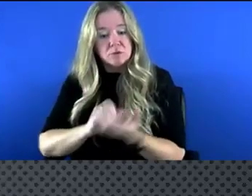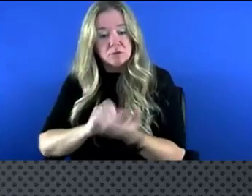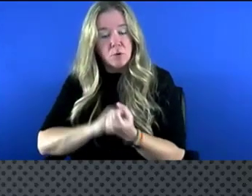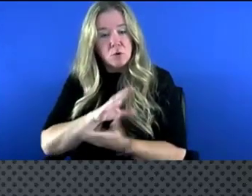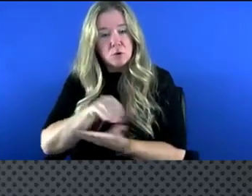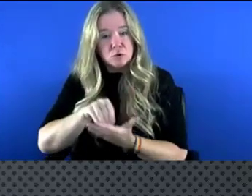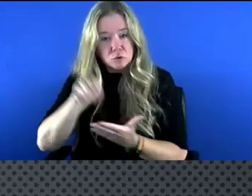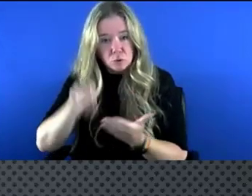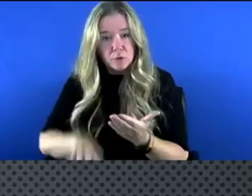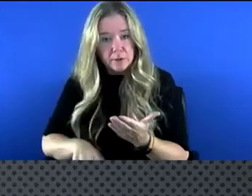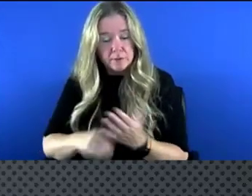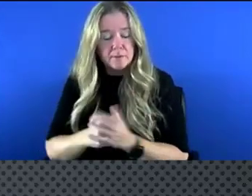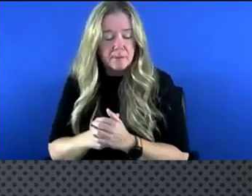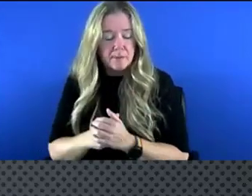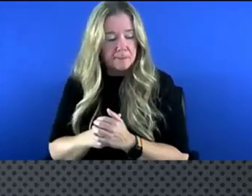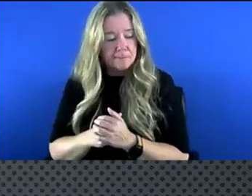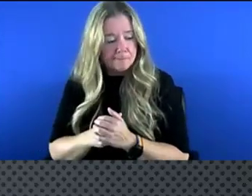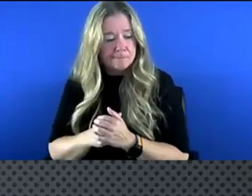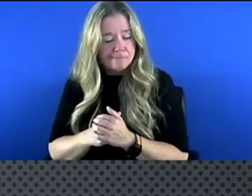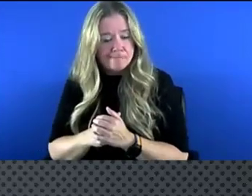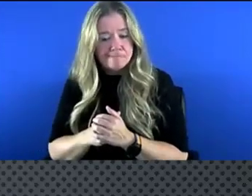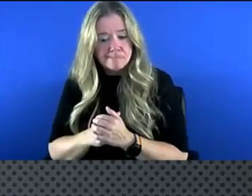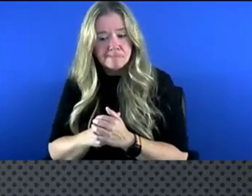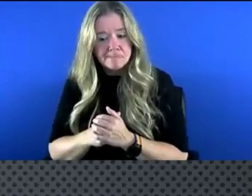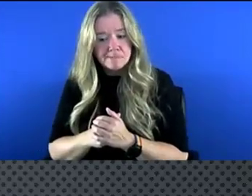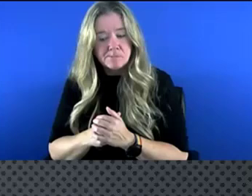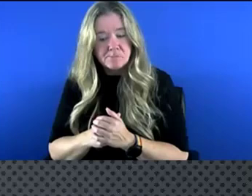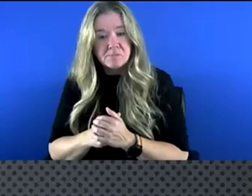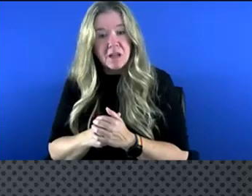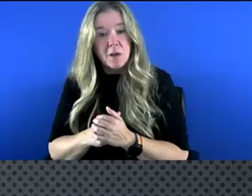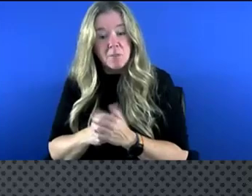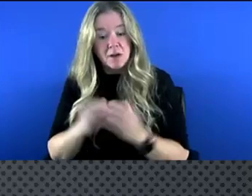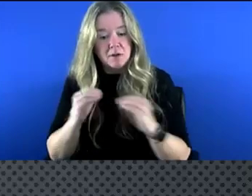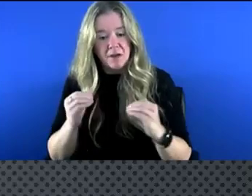but nothing will happen unless you contact us